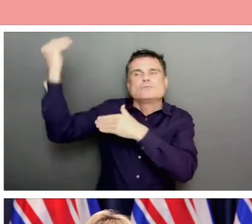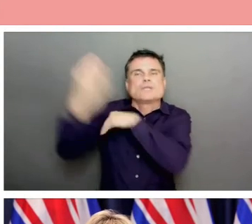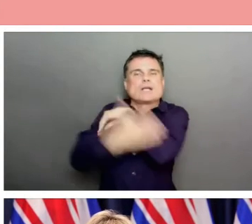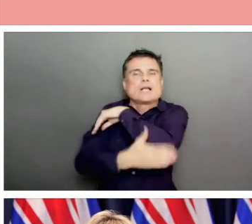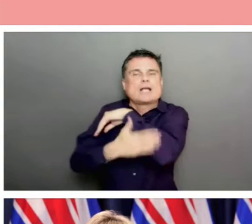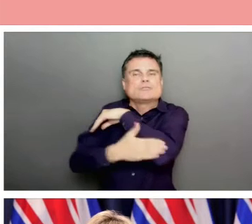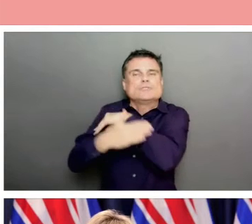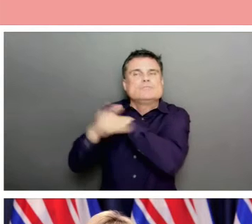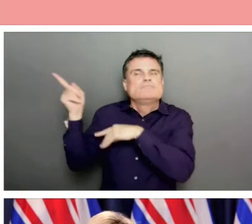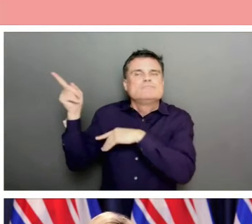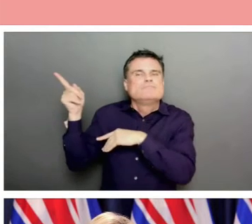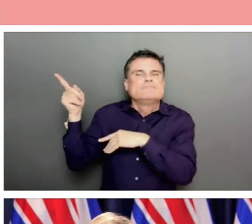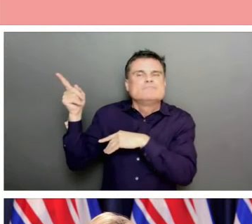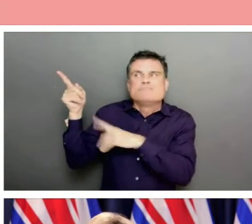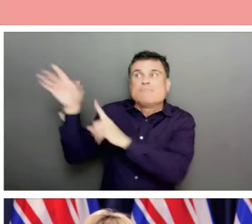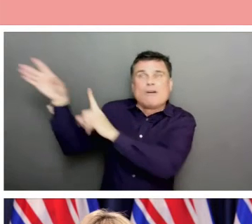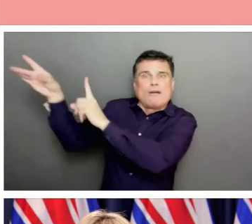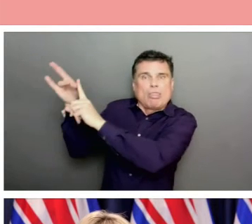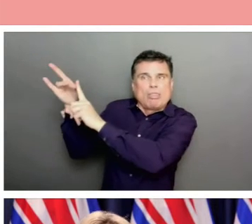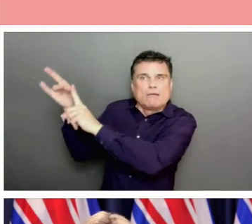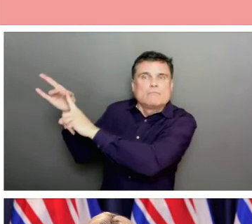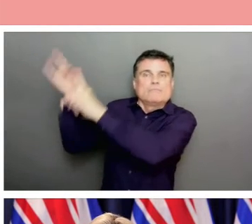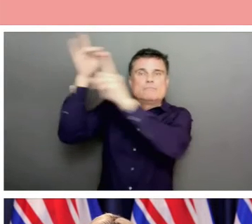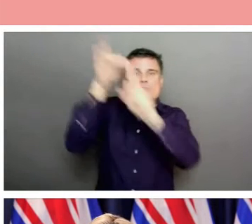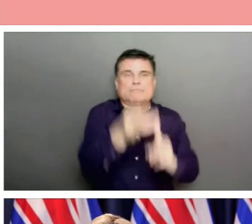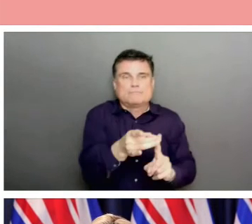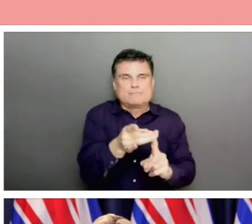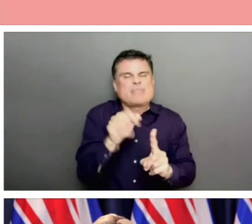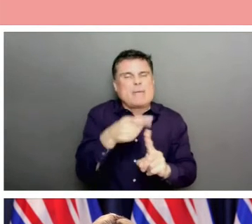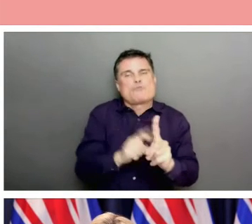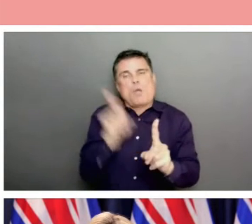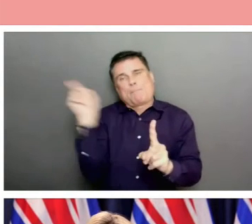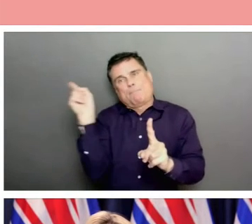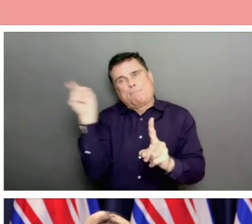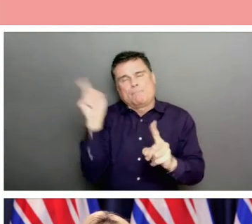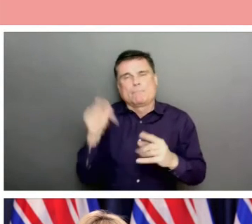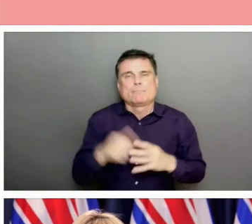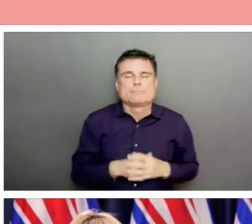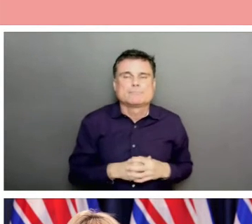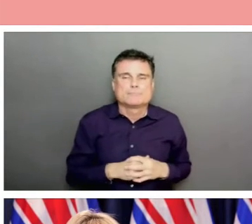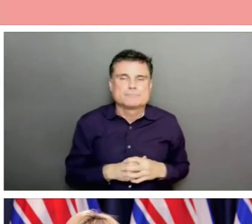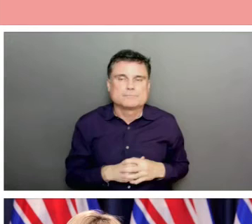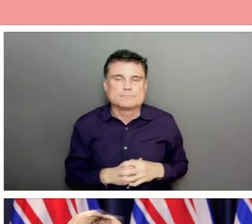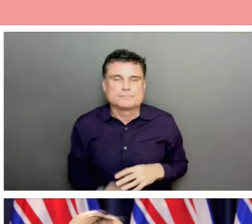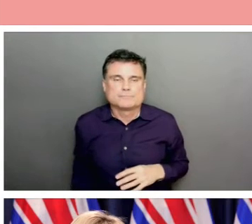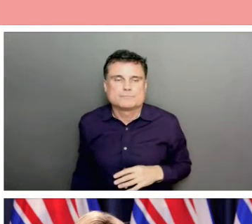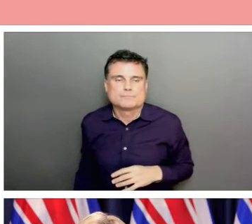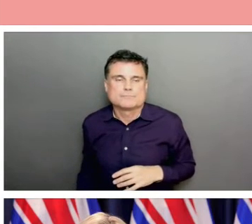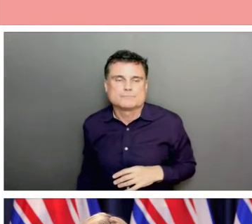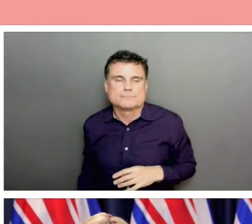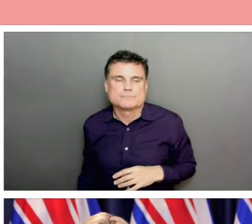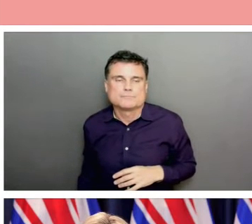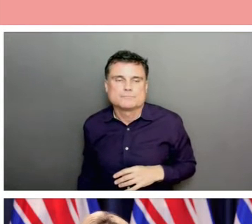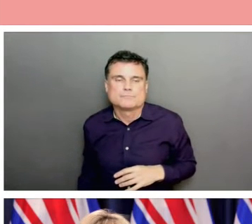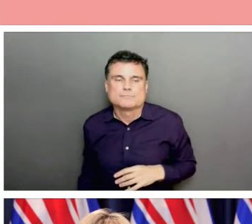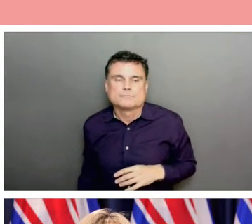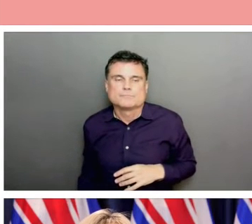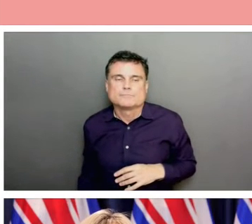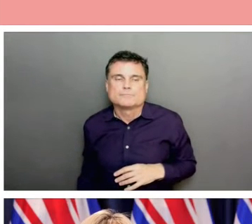North as well, where we're having challenges keeping up up. This is an important representation as well of